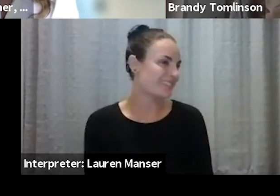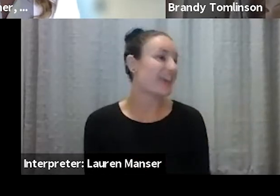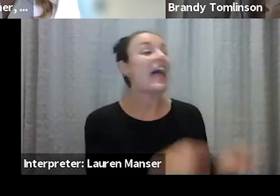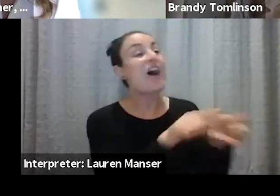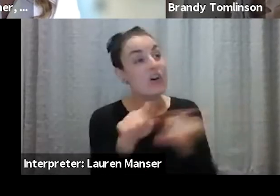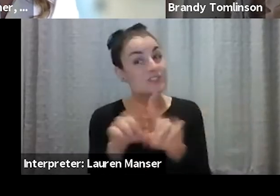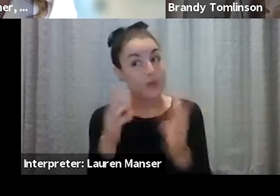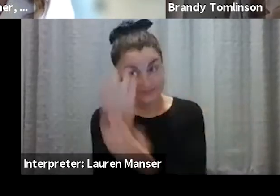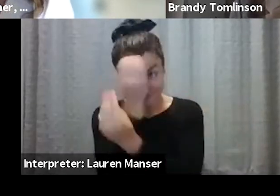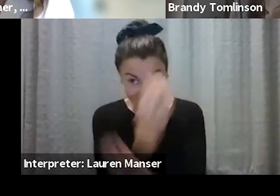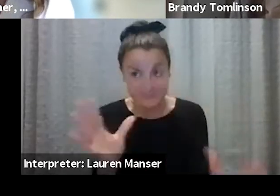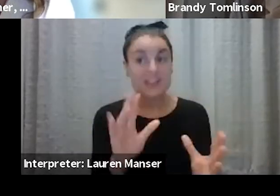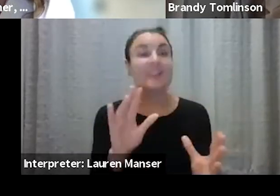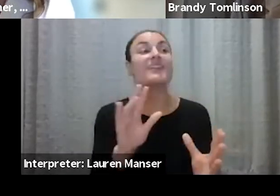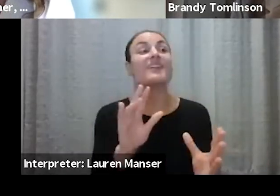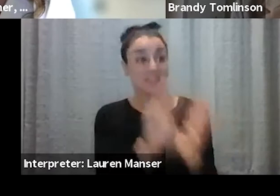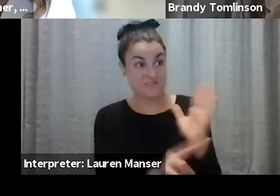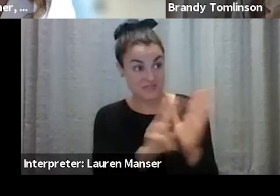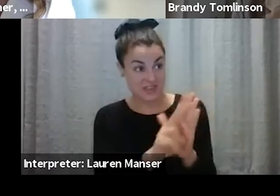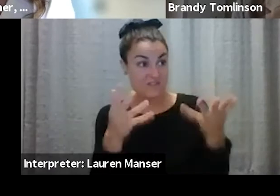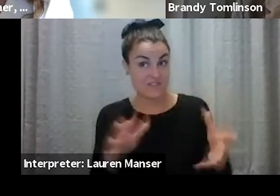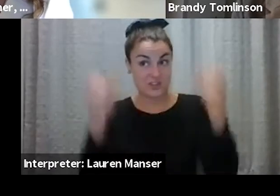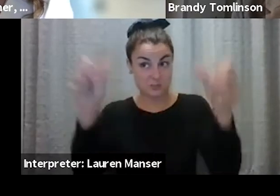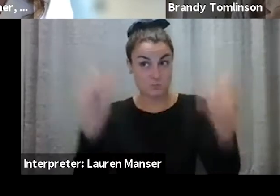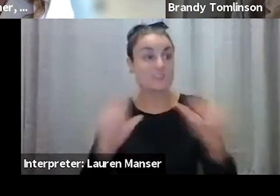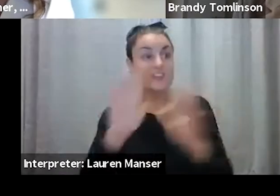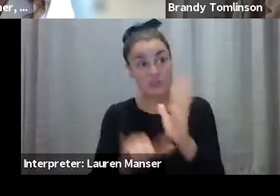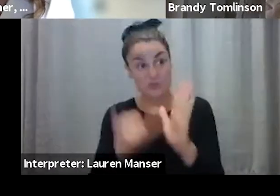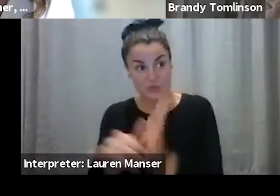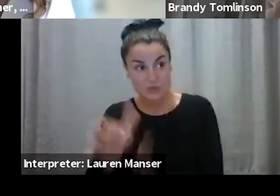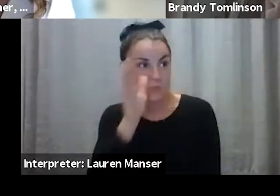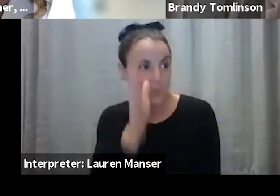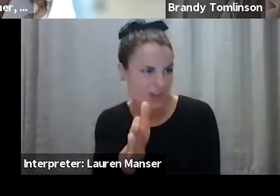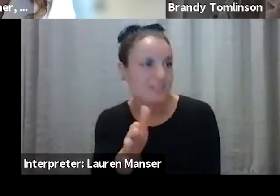along with the rest of them at the end of this. So Brandy, I wanna move to you.